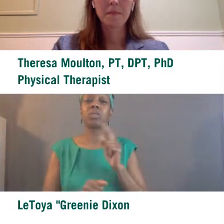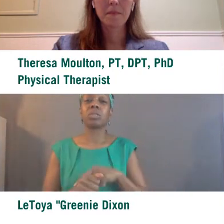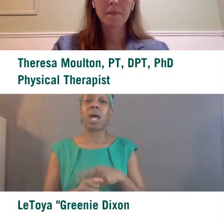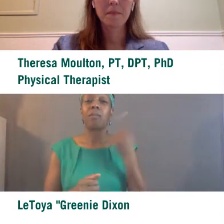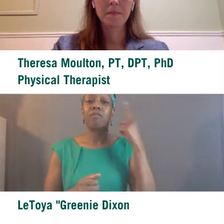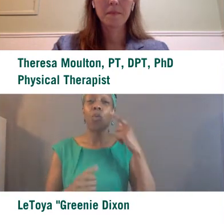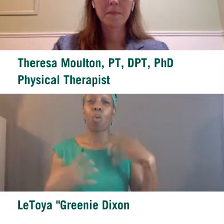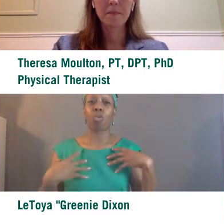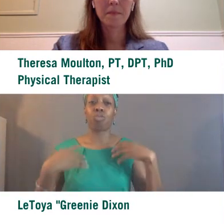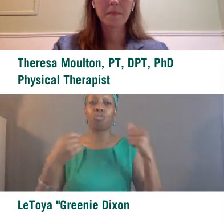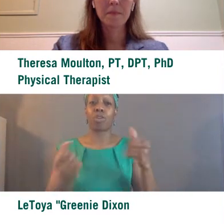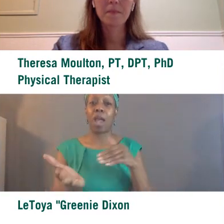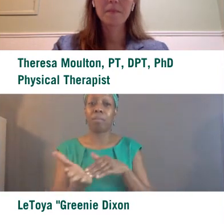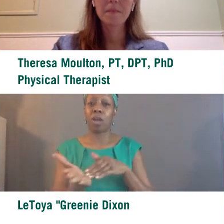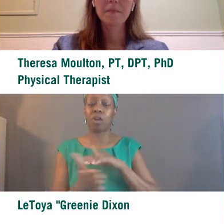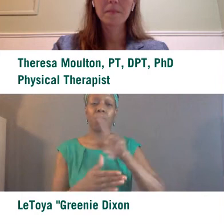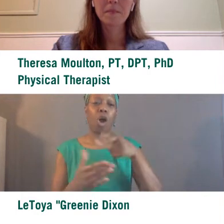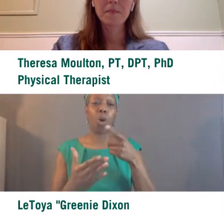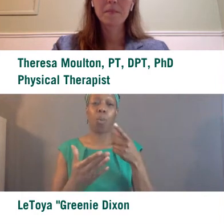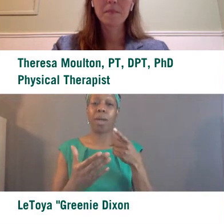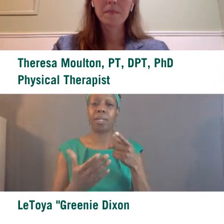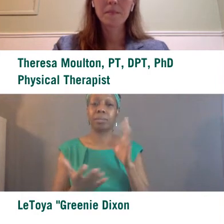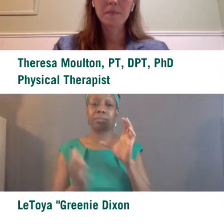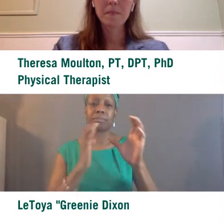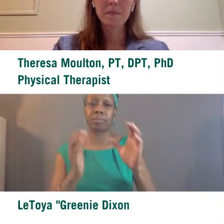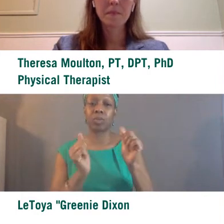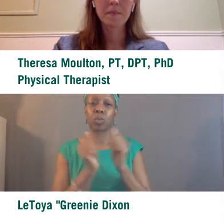So it's never just a unilateral decision.